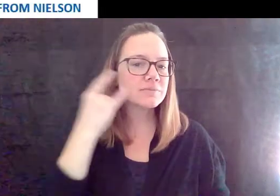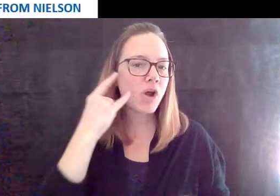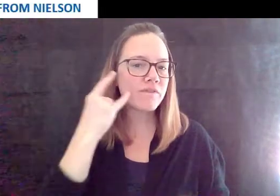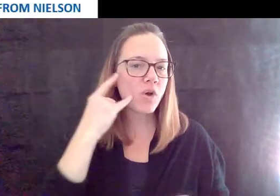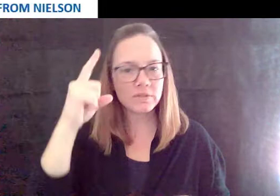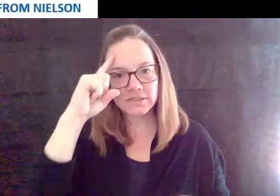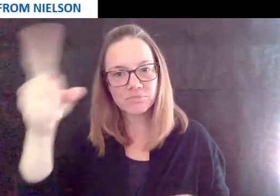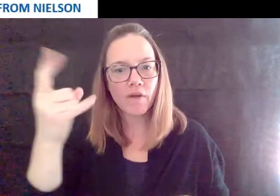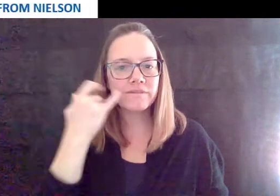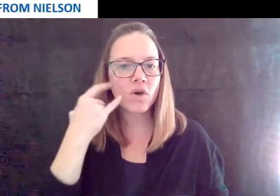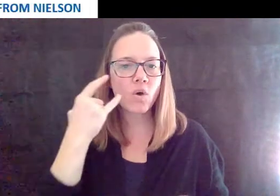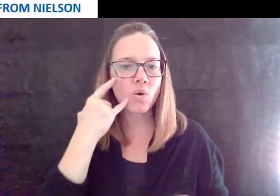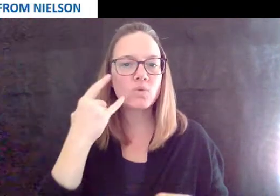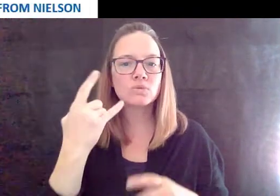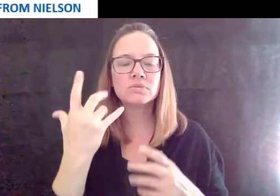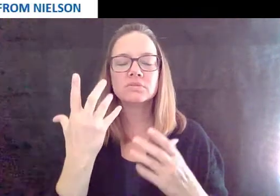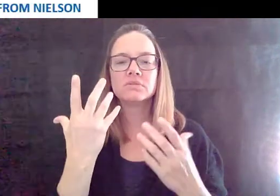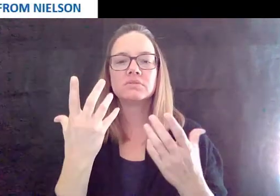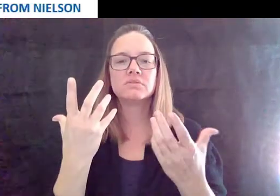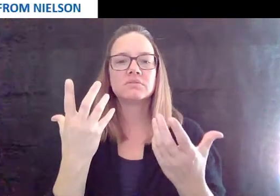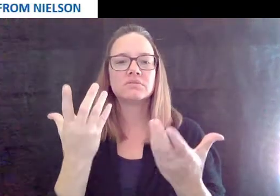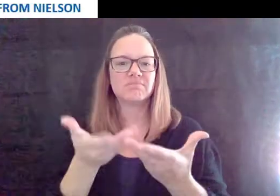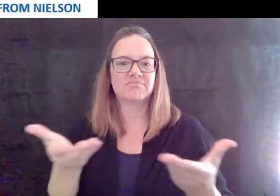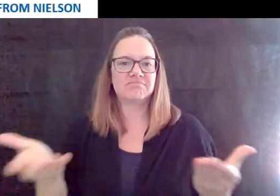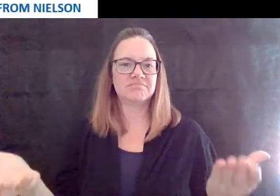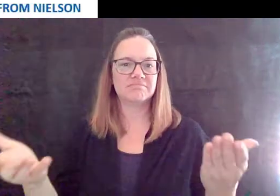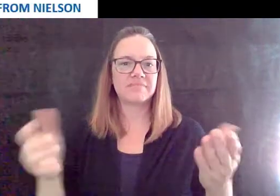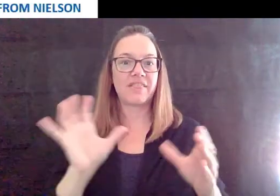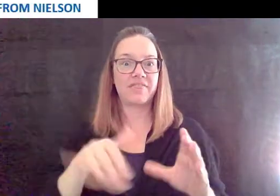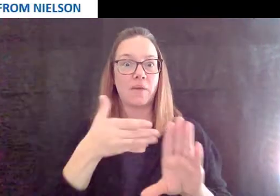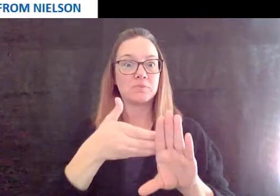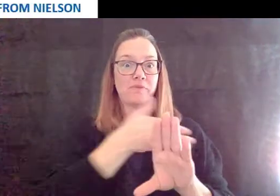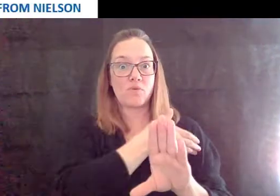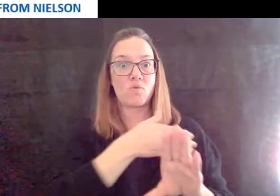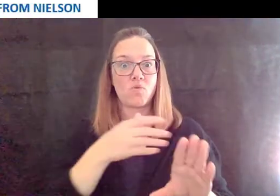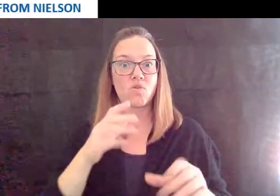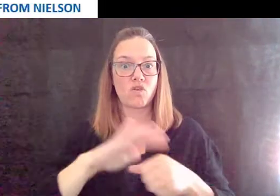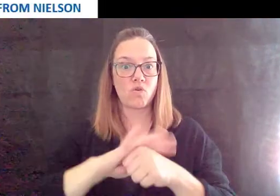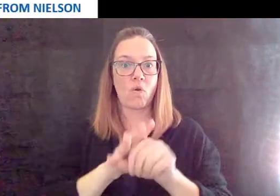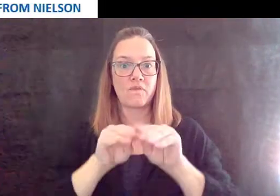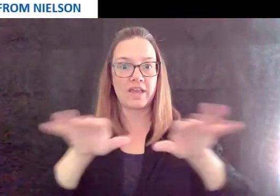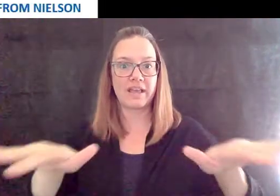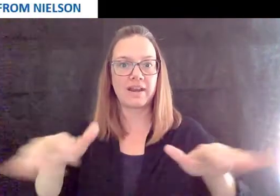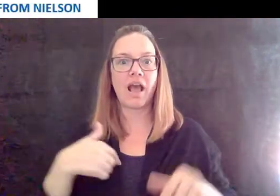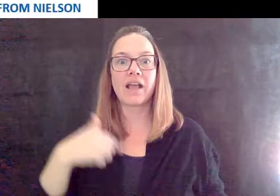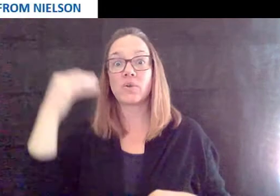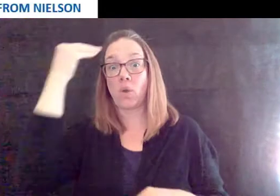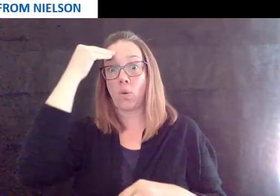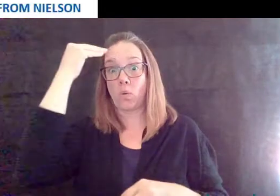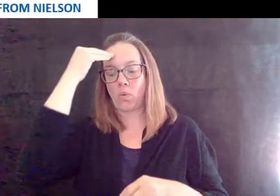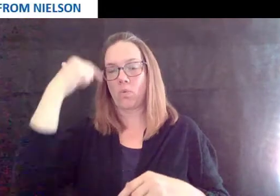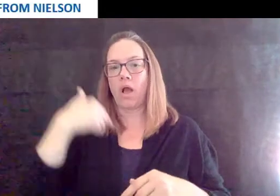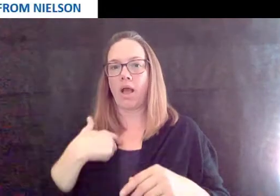You can see year-over-year an increase, and this is before COVID hit. And I know from my Apple screen time alerts,